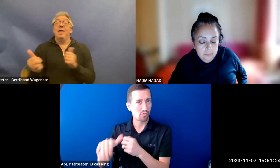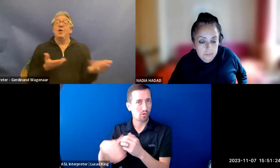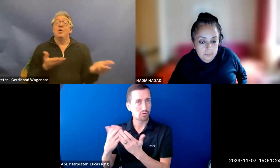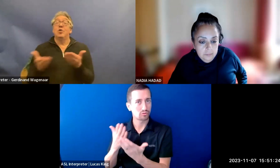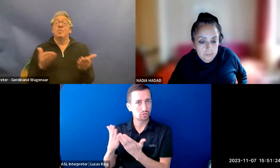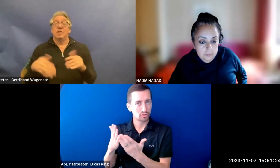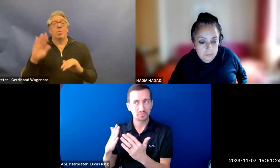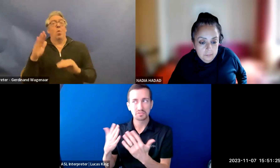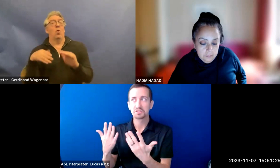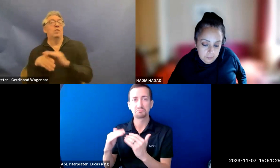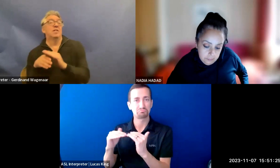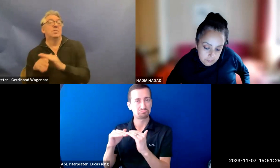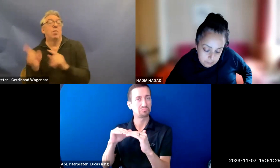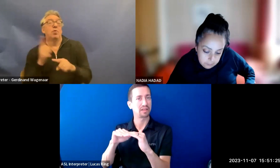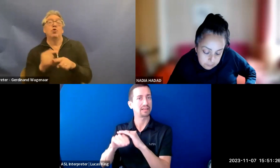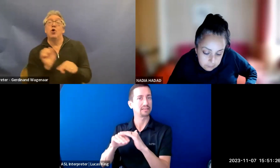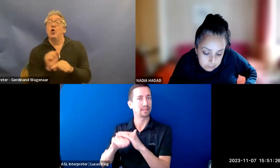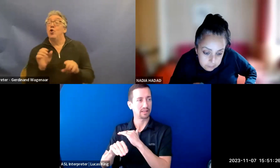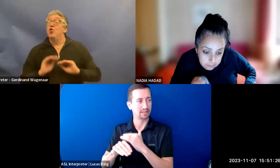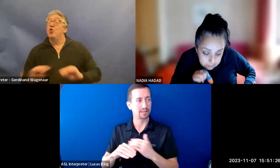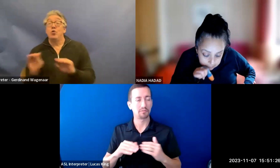and train young Persons with Disabilities.